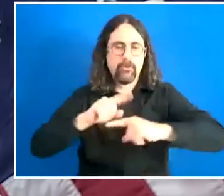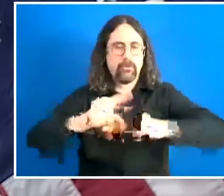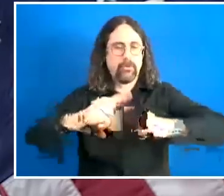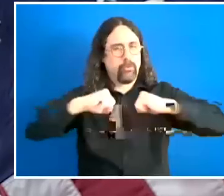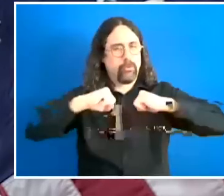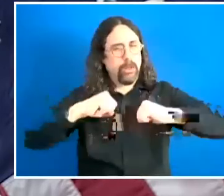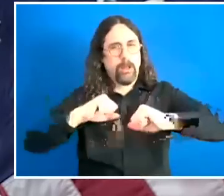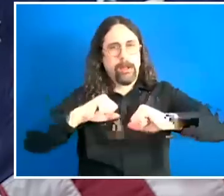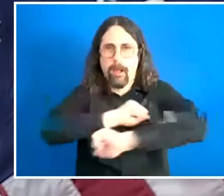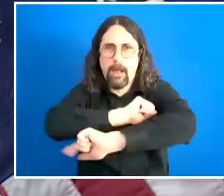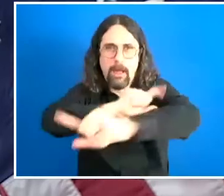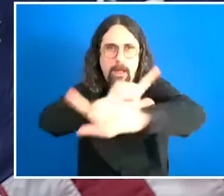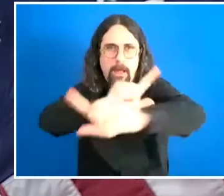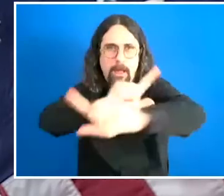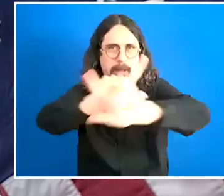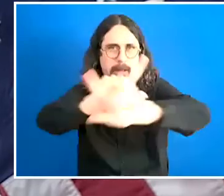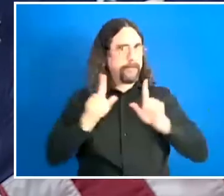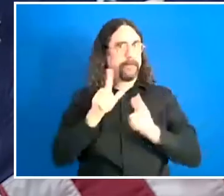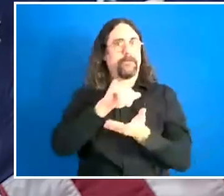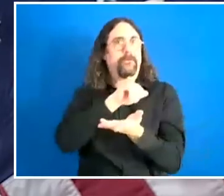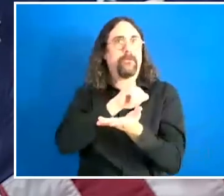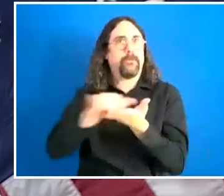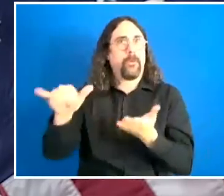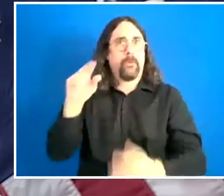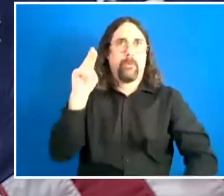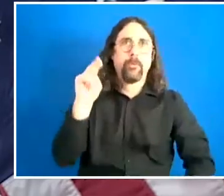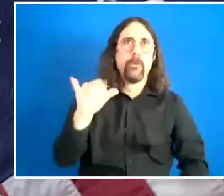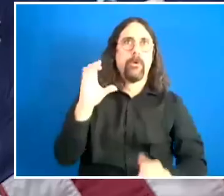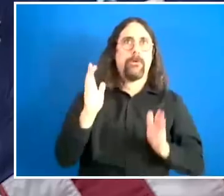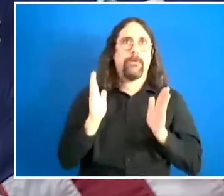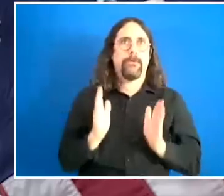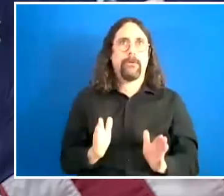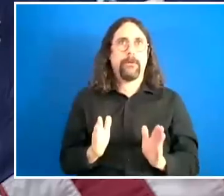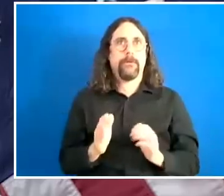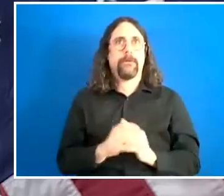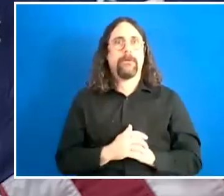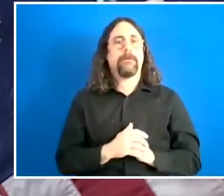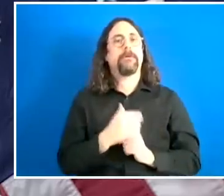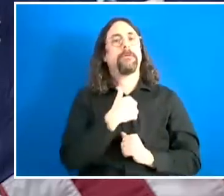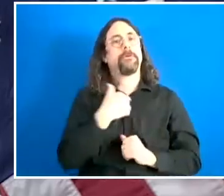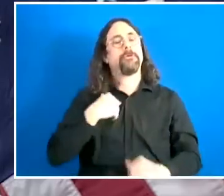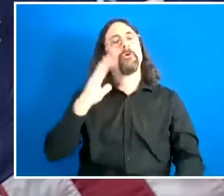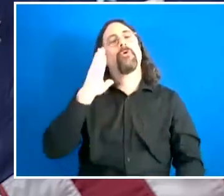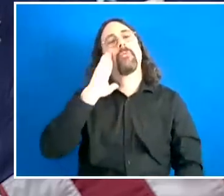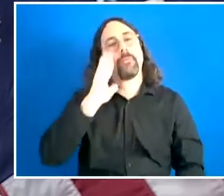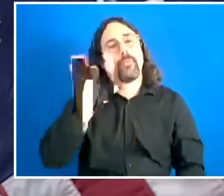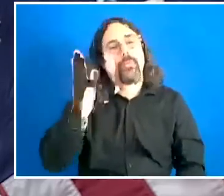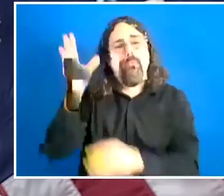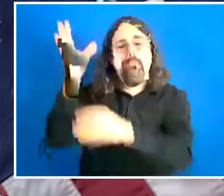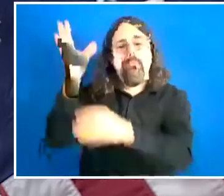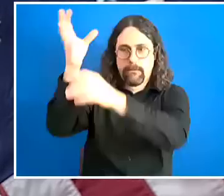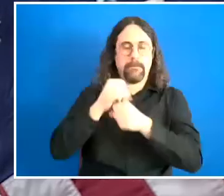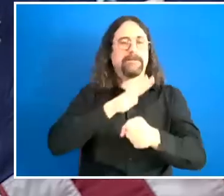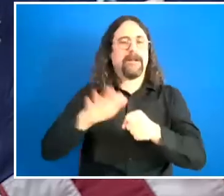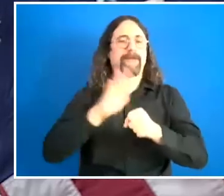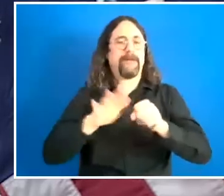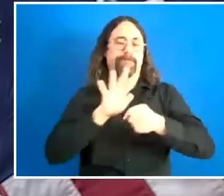GET THIS TESITNG TO HAPPEN IN THIS CIT Y. WE'REOI GNG TO MAKE SURE THAT PEOPLERE A TRACED IF SOMEONE TESTS